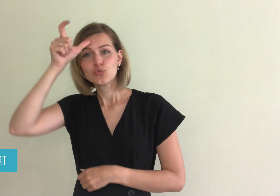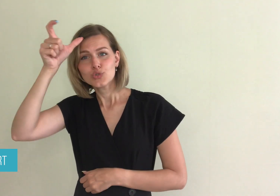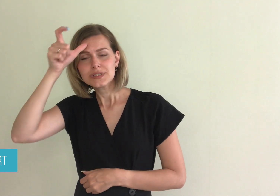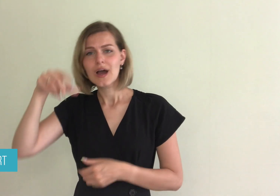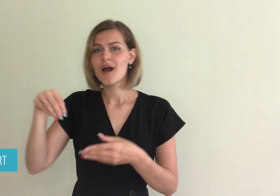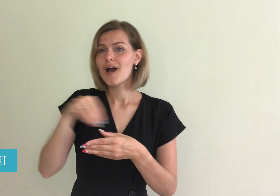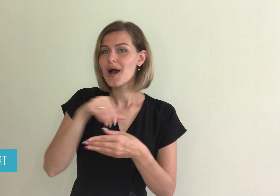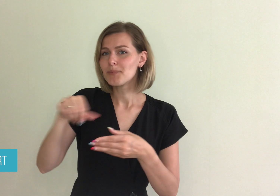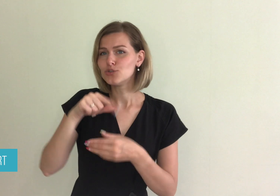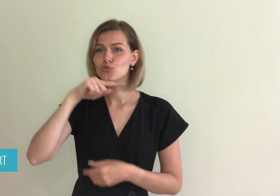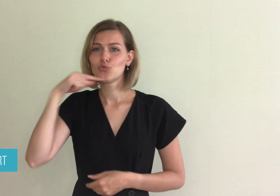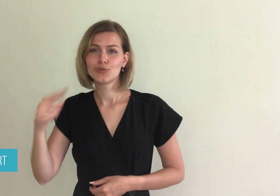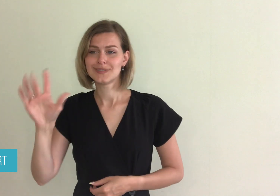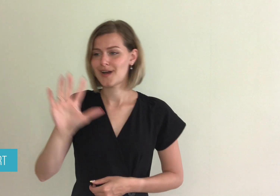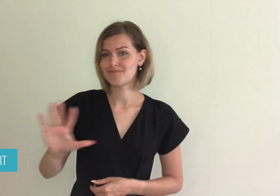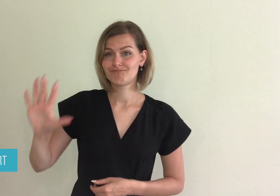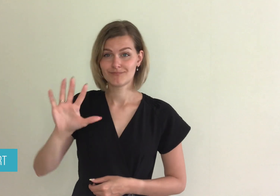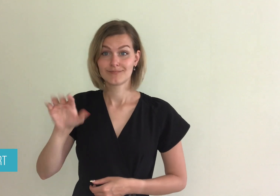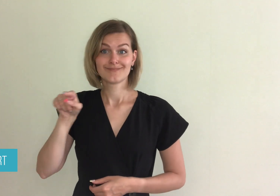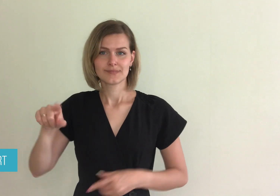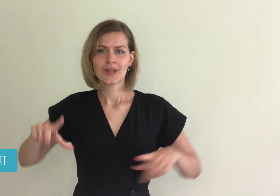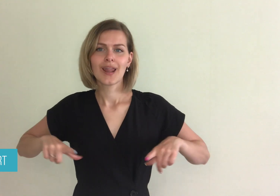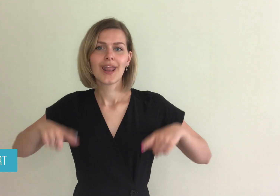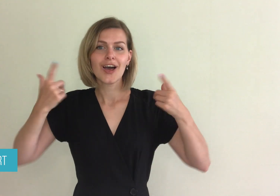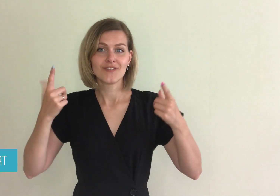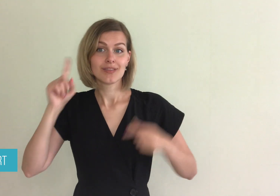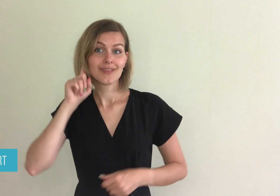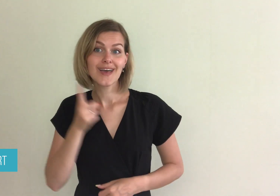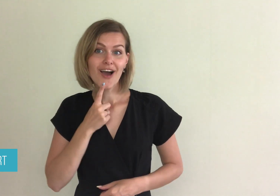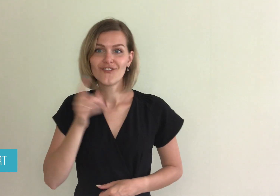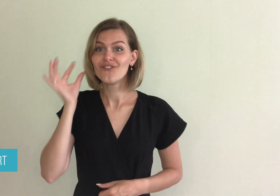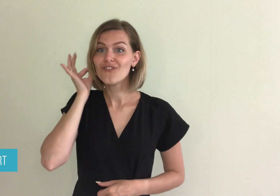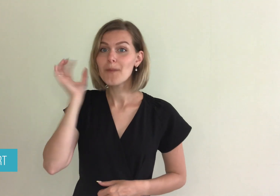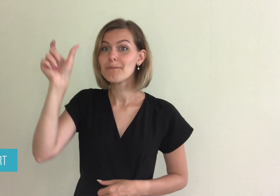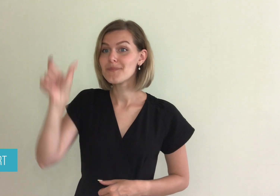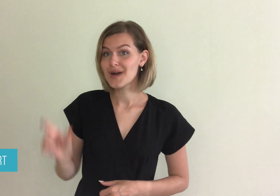in Southern Europe, next to Turkey, Armenia and Russia -